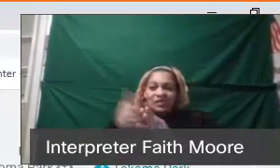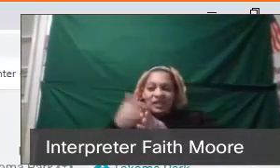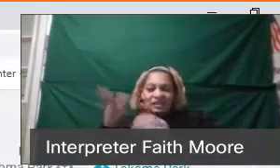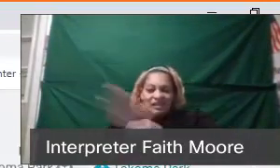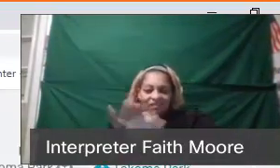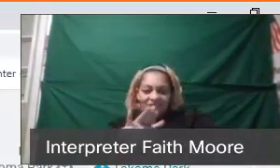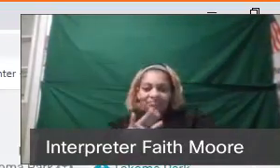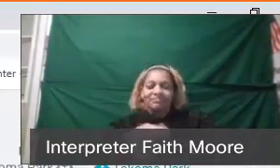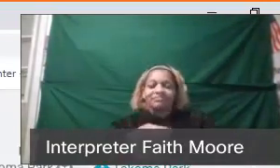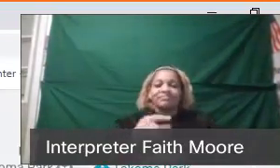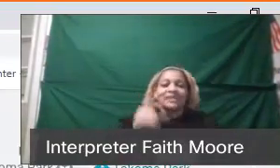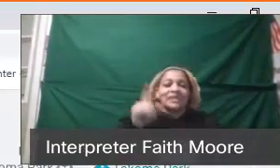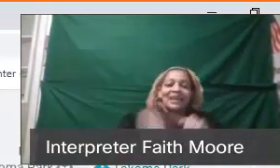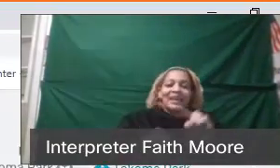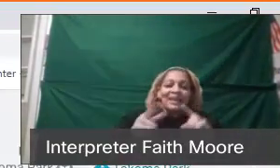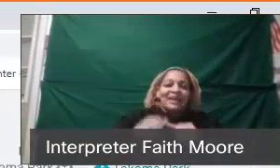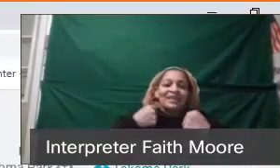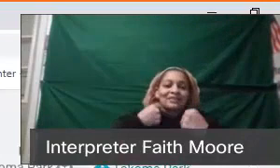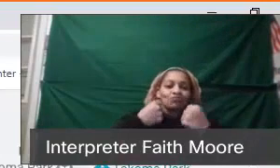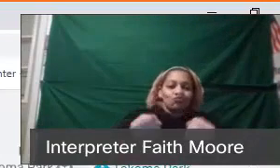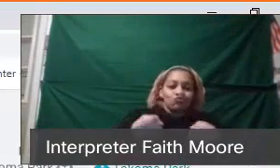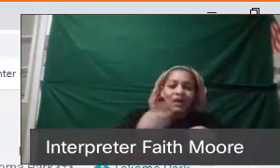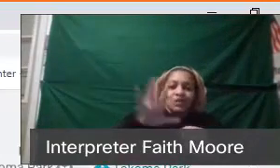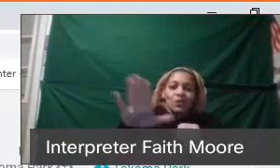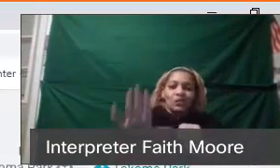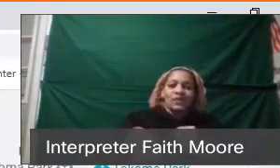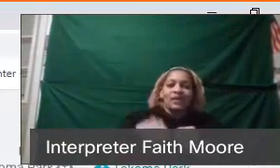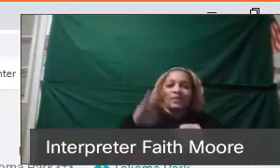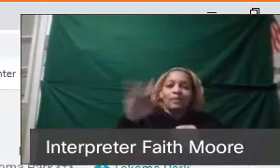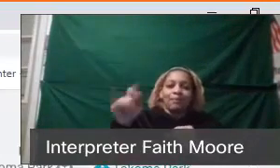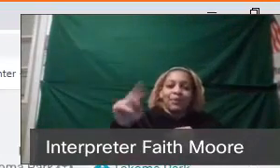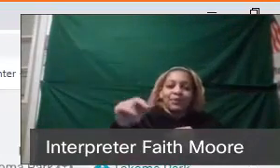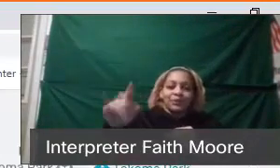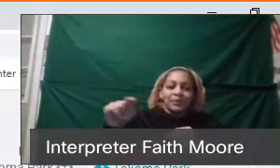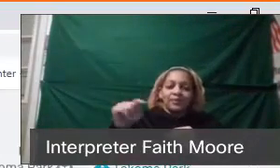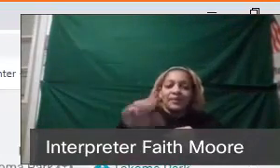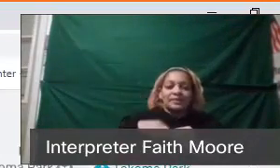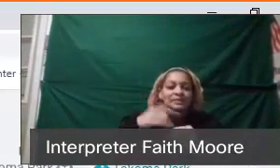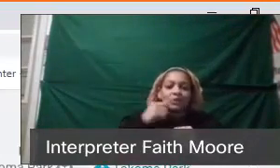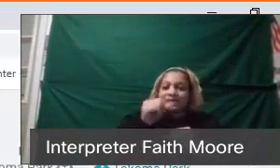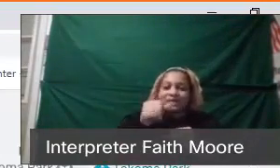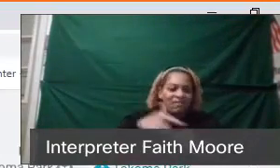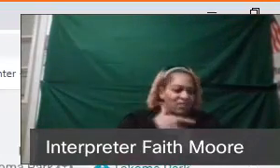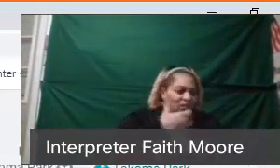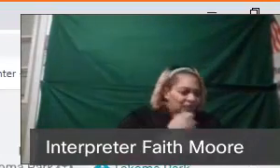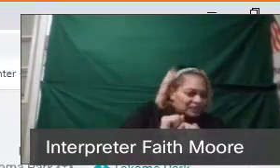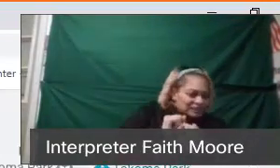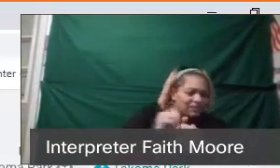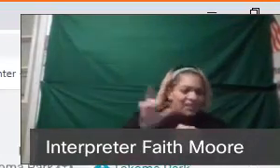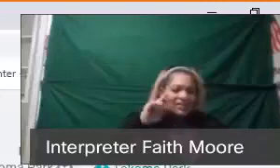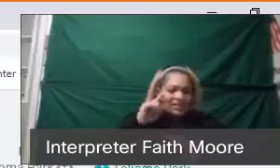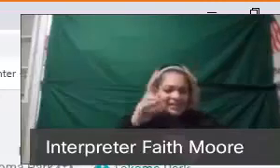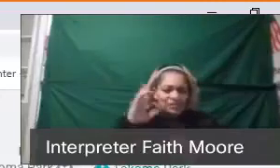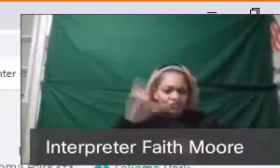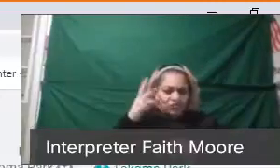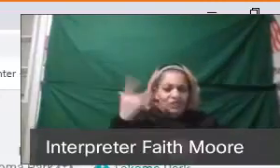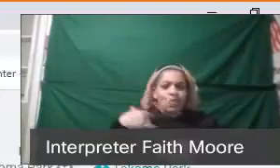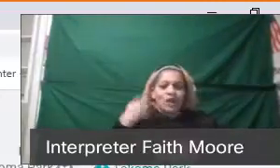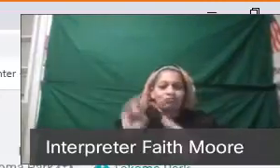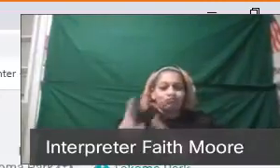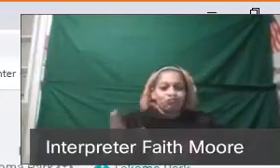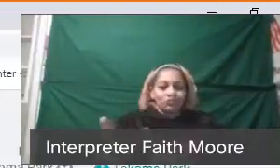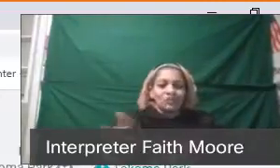North of tiny branch, and, you know, Metro buses and a ton of computer. So it just it doesn't feel safe. So I think that's why there's the urge to find an alternate way for bikes.